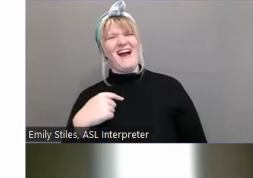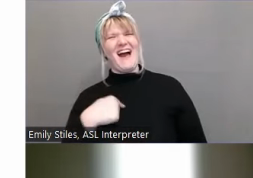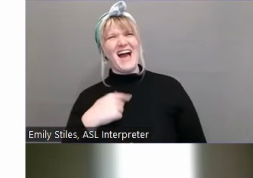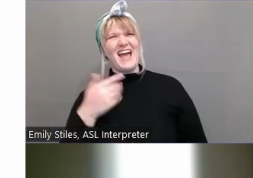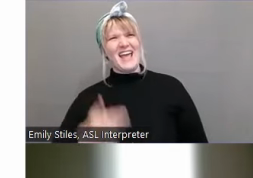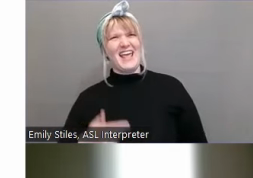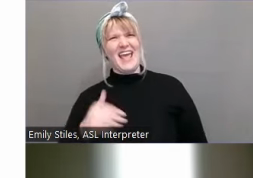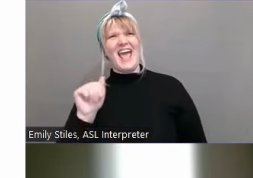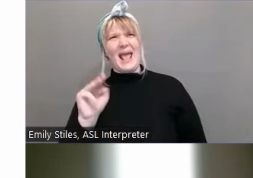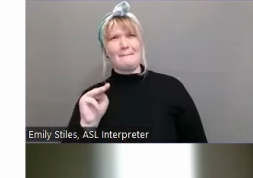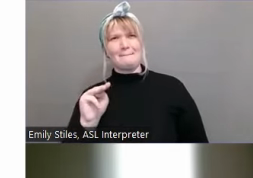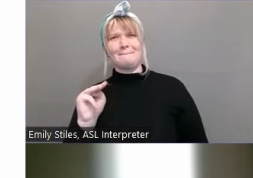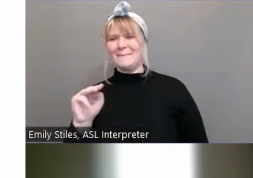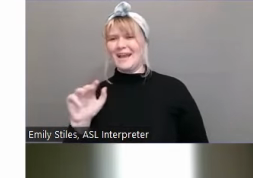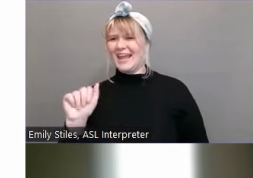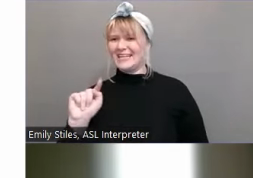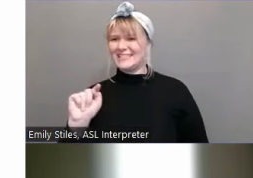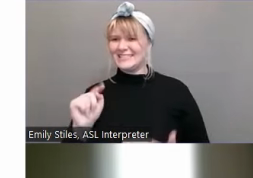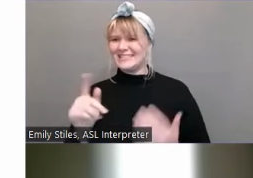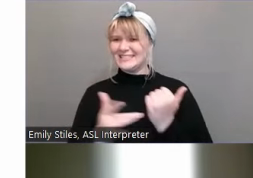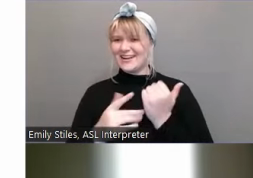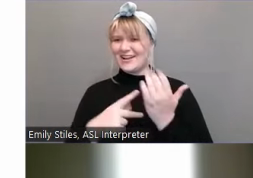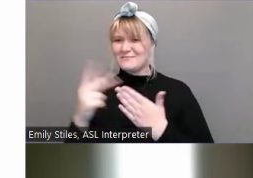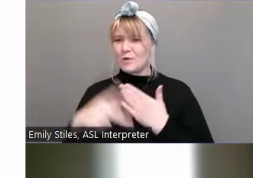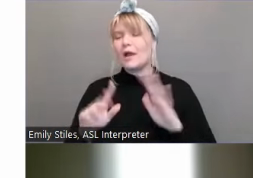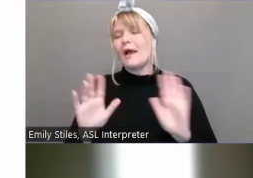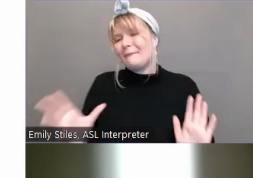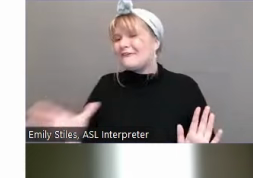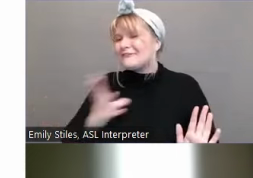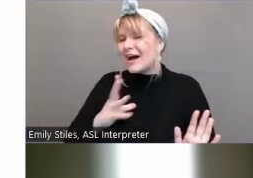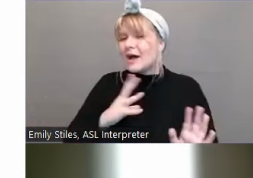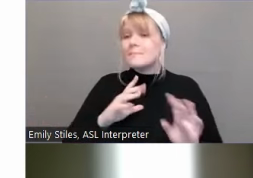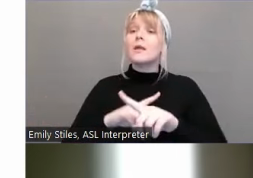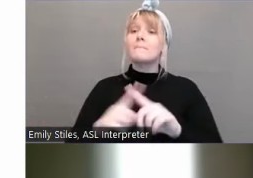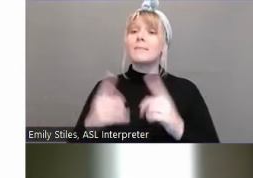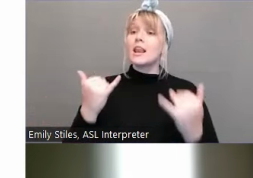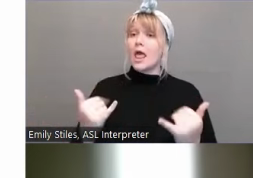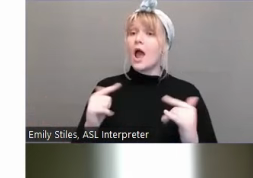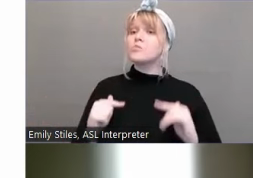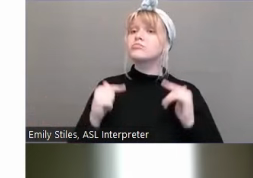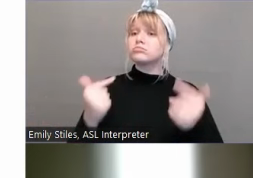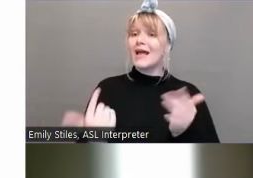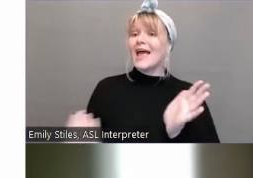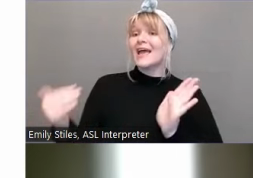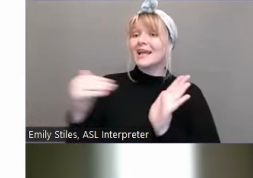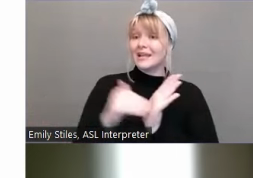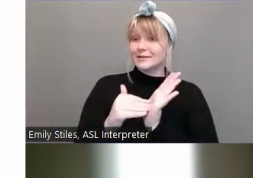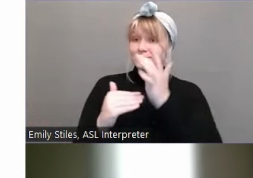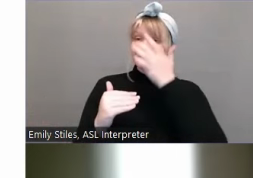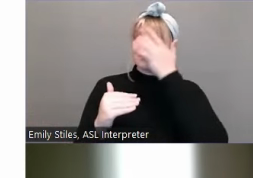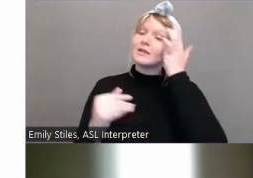So, this is your chance to be able to answer the question on if your agency partnered with CILs in your state.